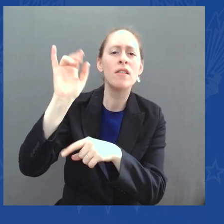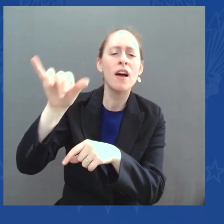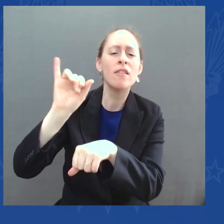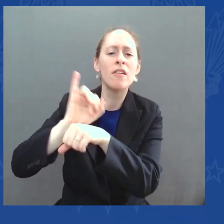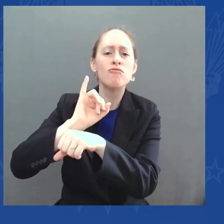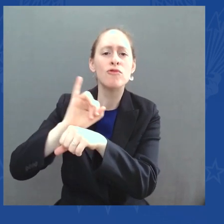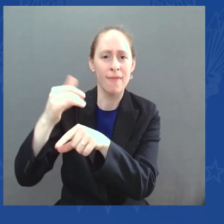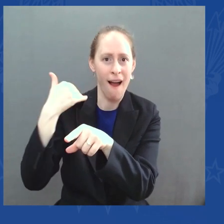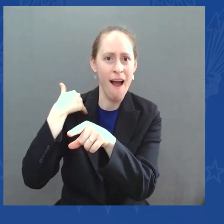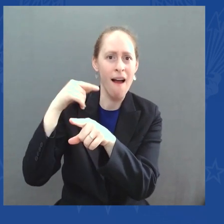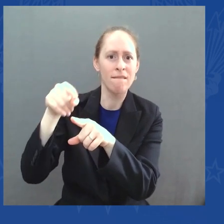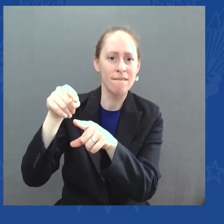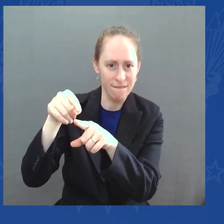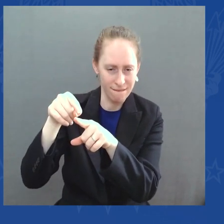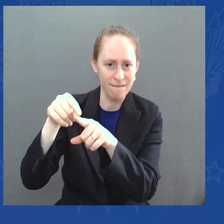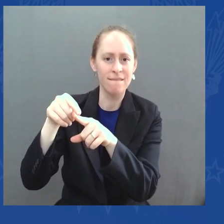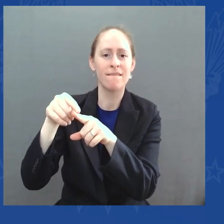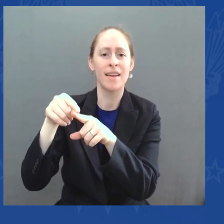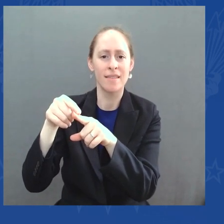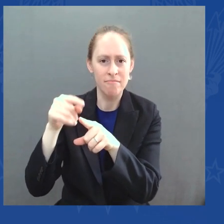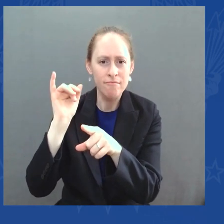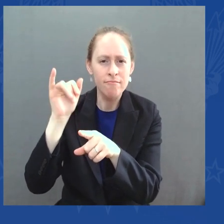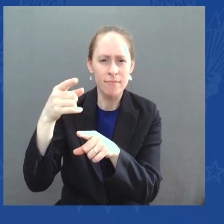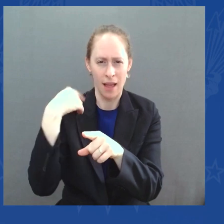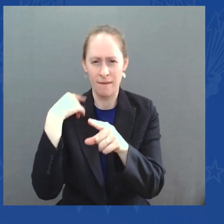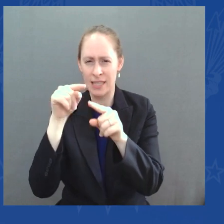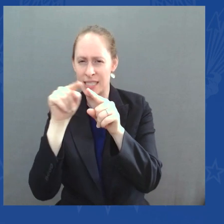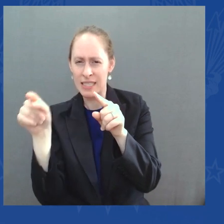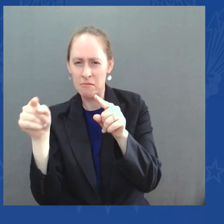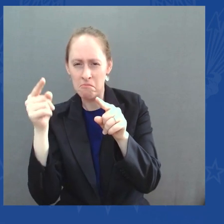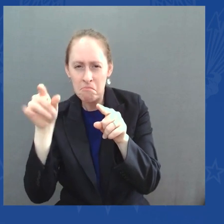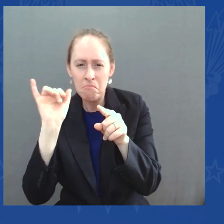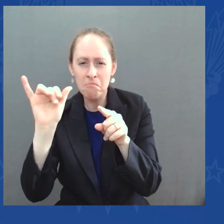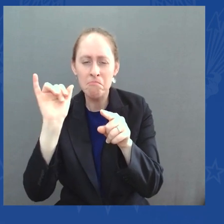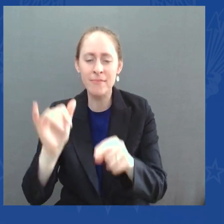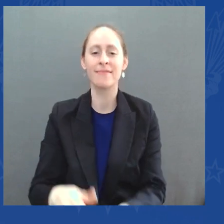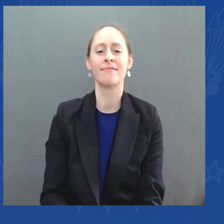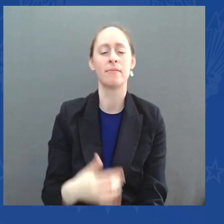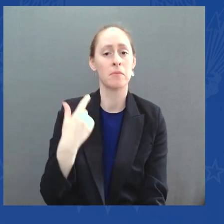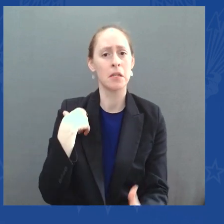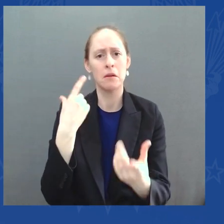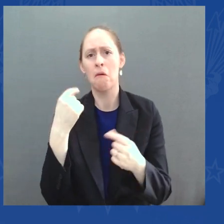For months, they encouraged able to call them so he could enroll, since he was also looking for a fresh start.